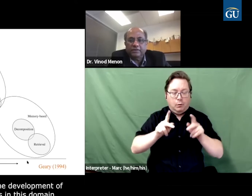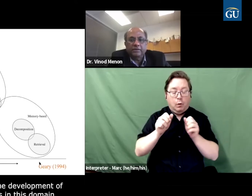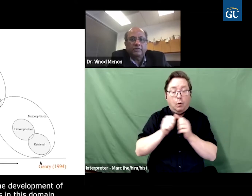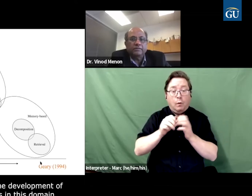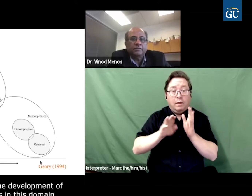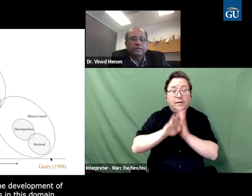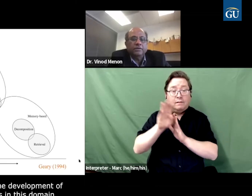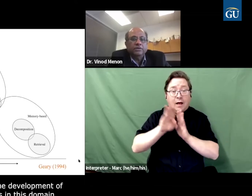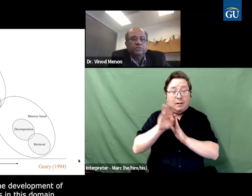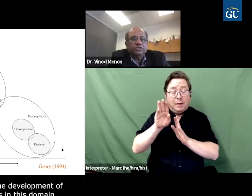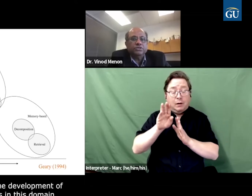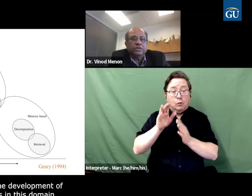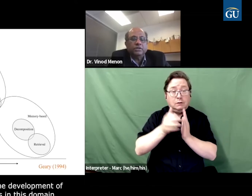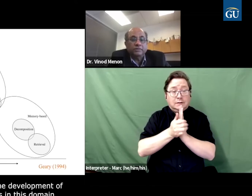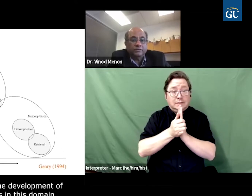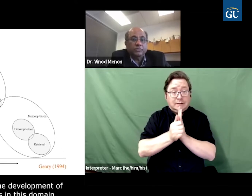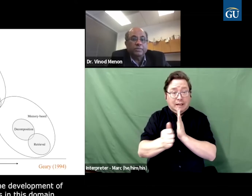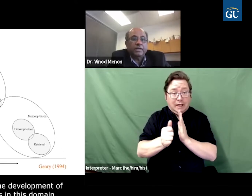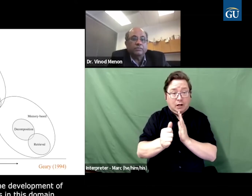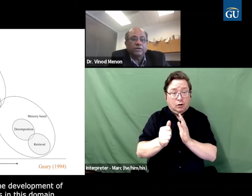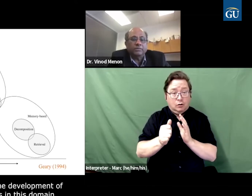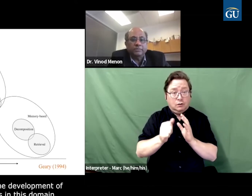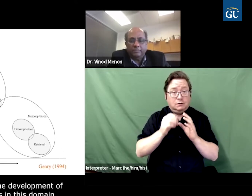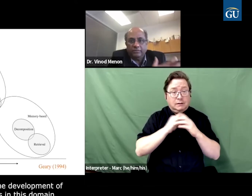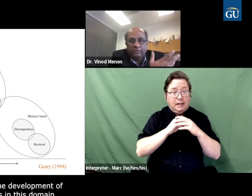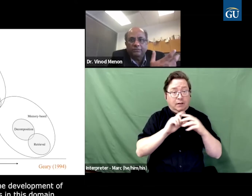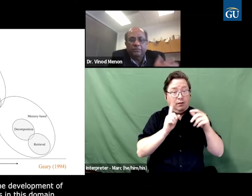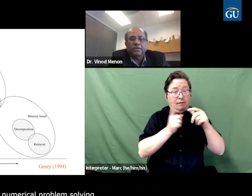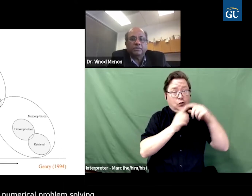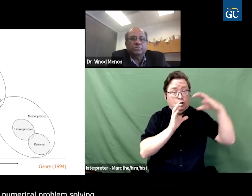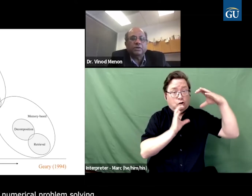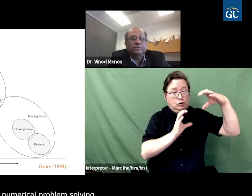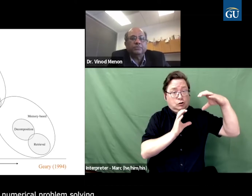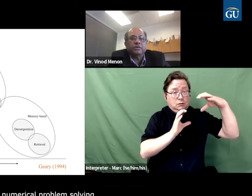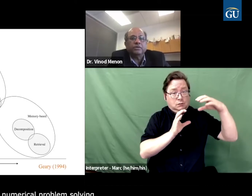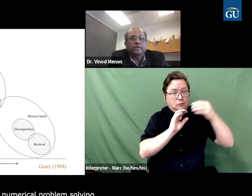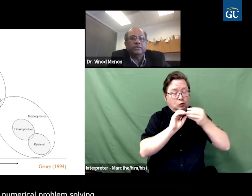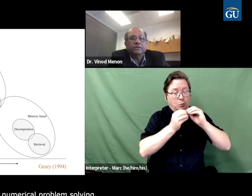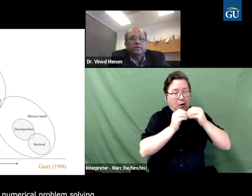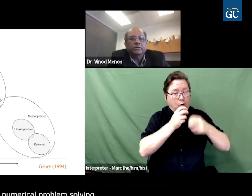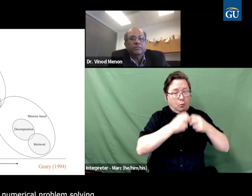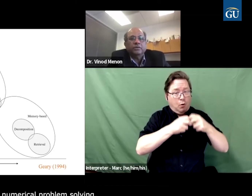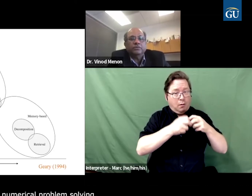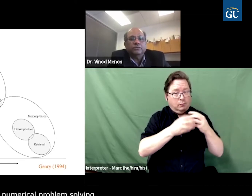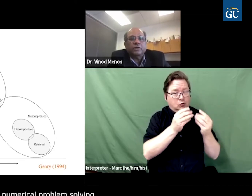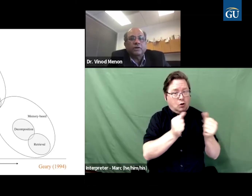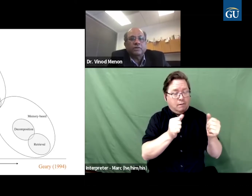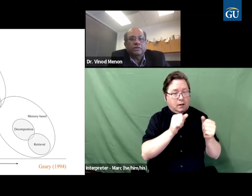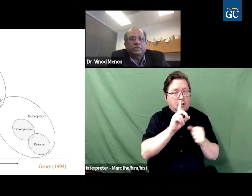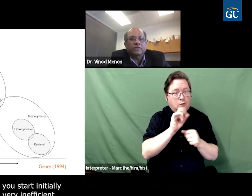development of skills you sh in this domain where we're of